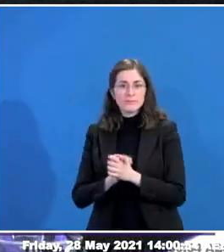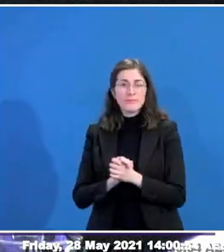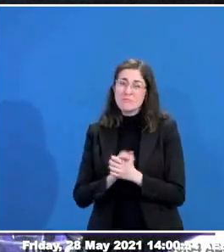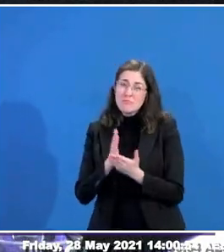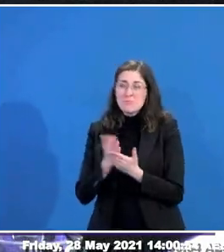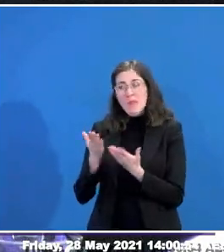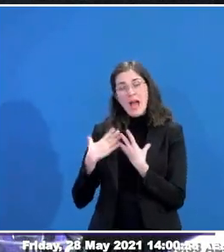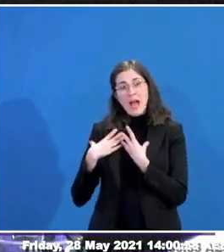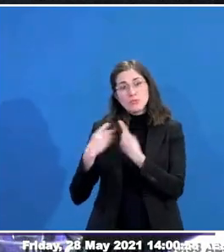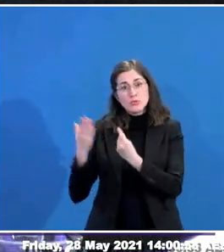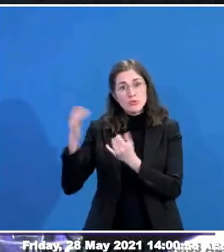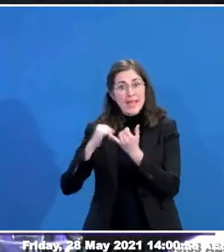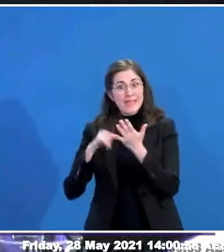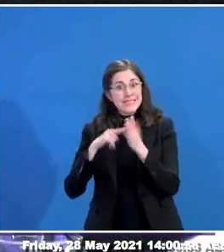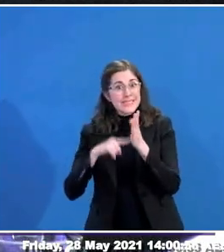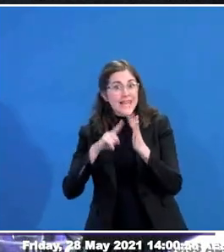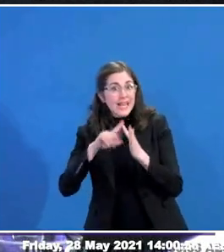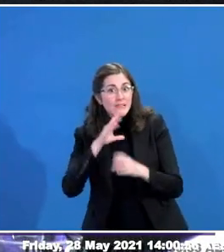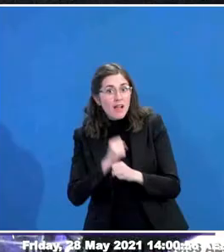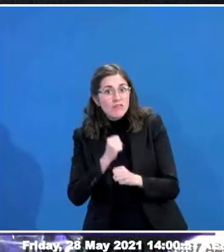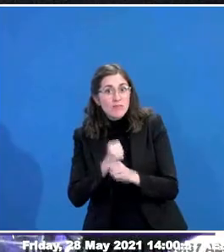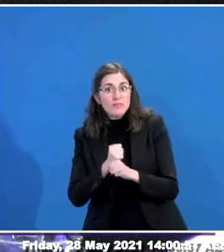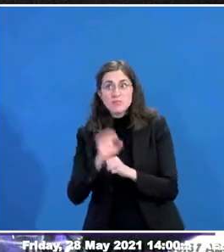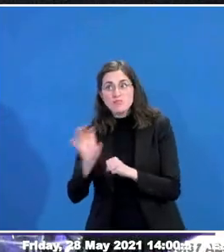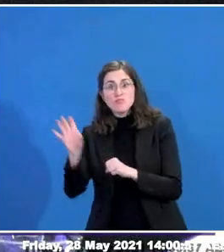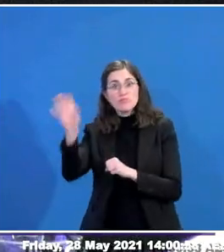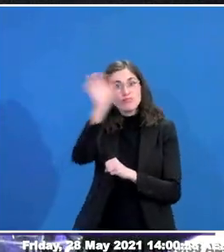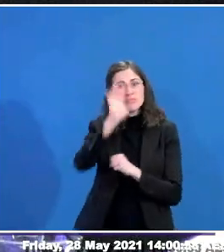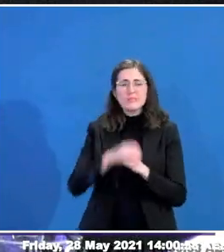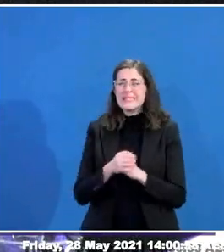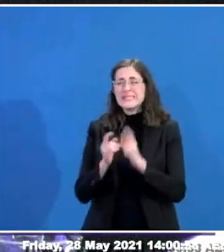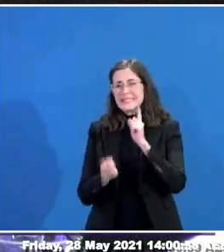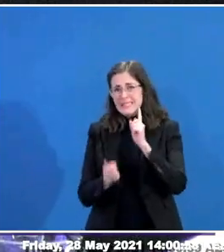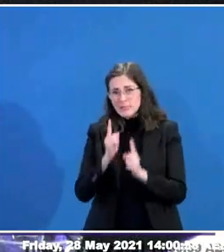Territory systems, but there are exceptions where we may need to do more.